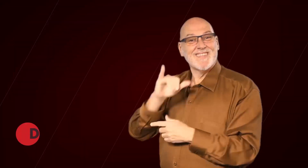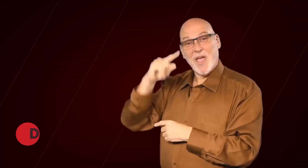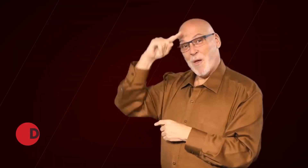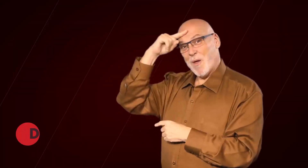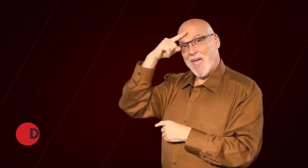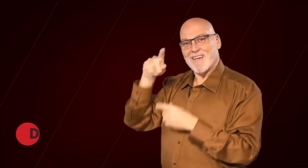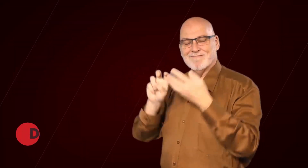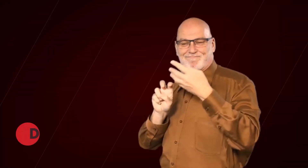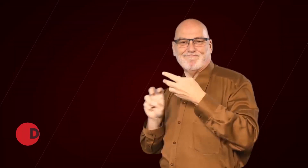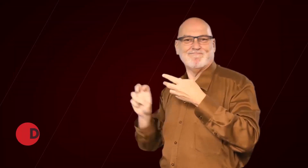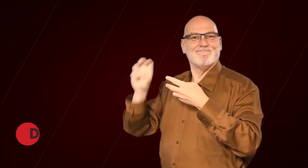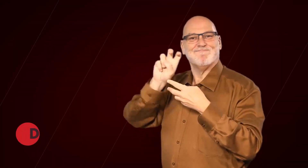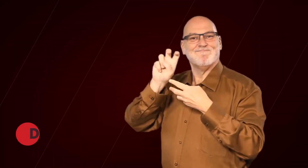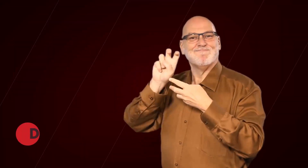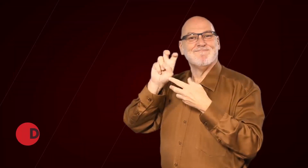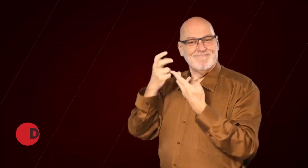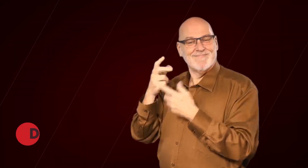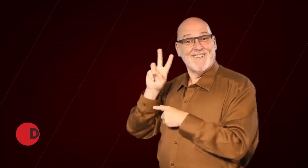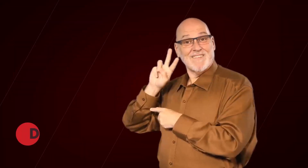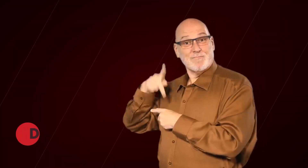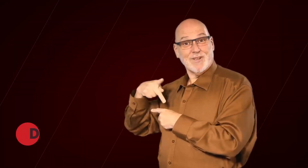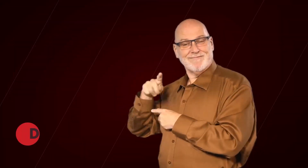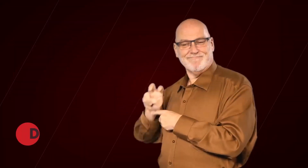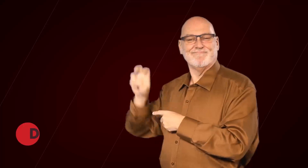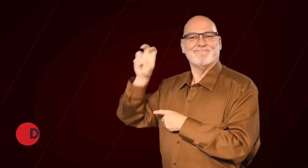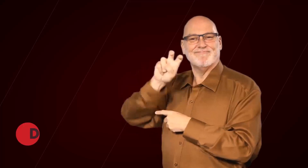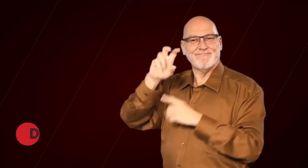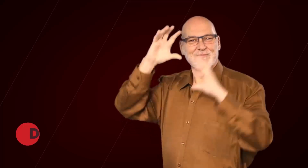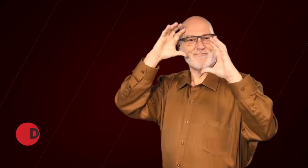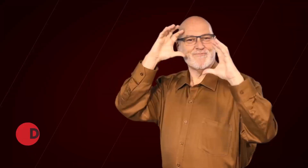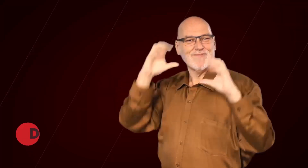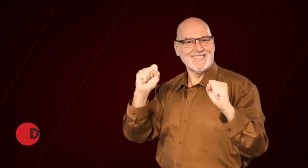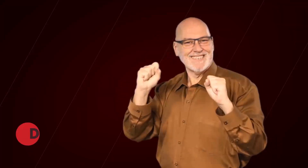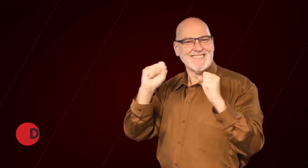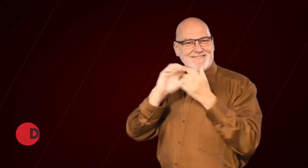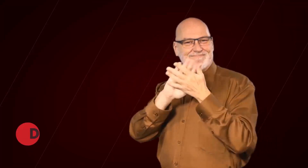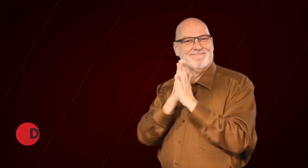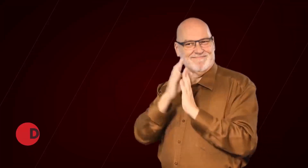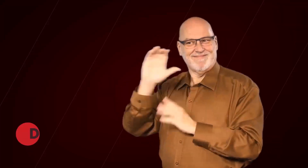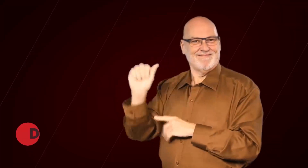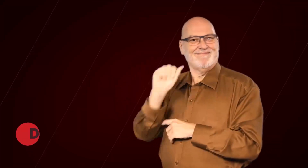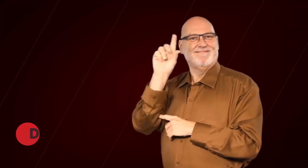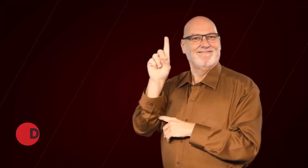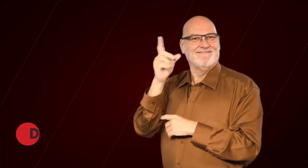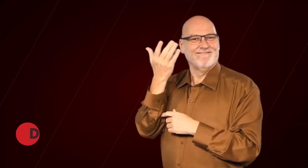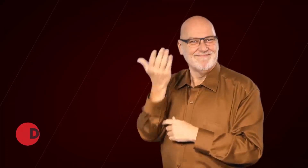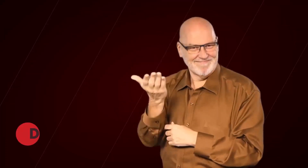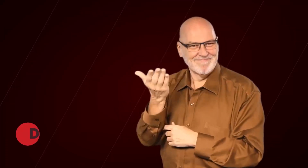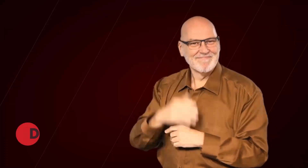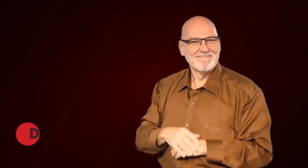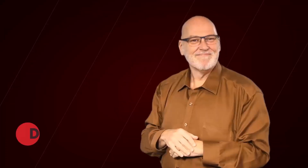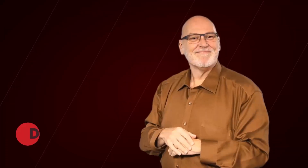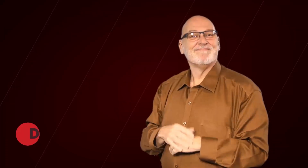Wissam had moved up from vice-president to become CAD president.